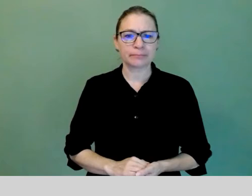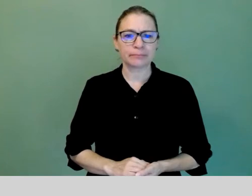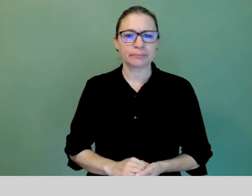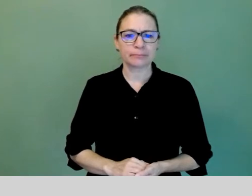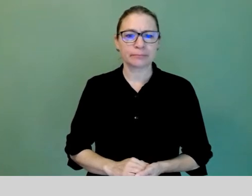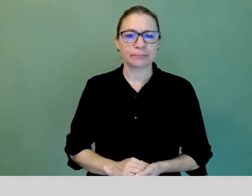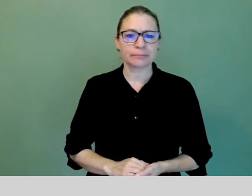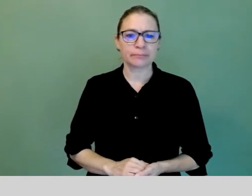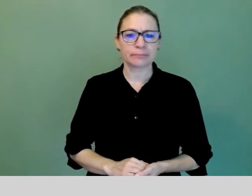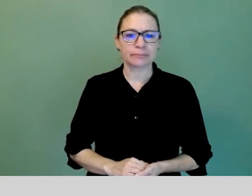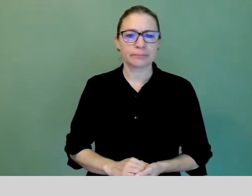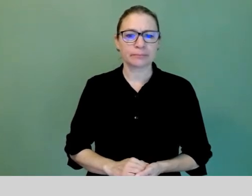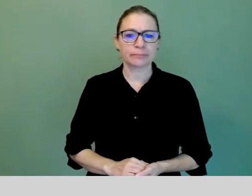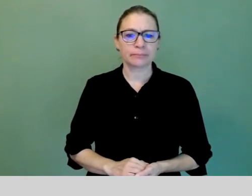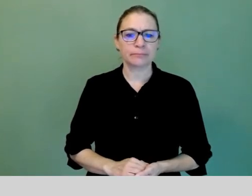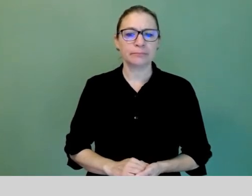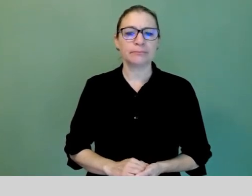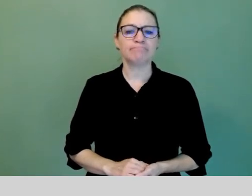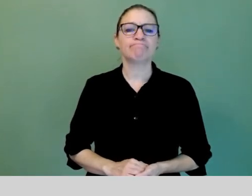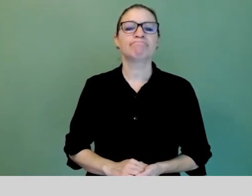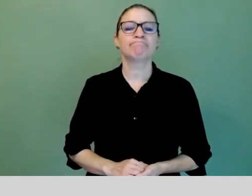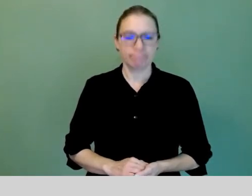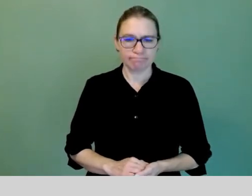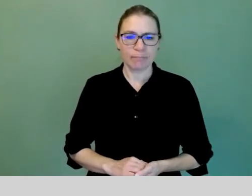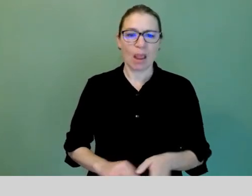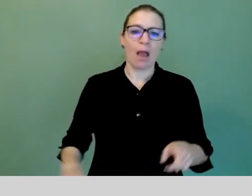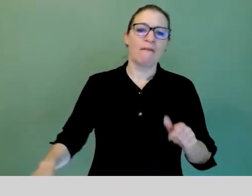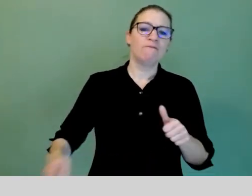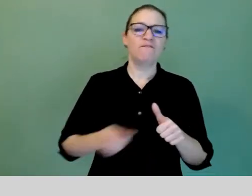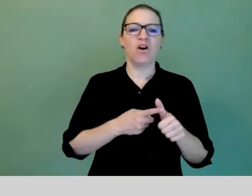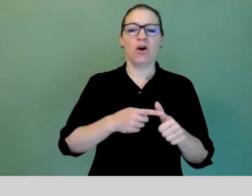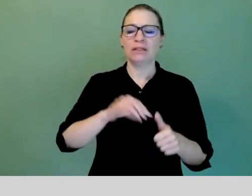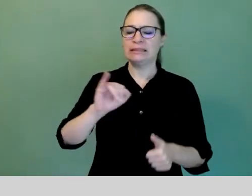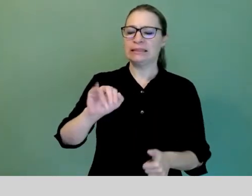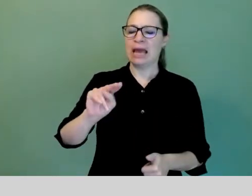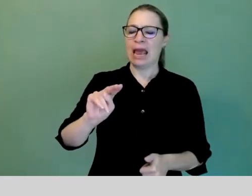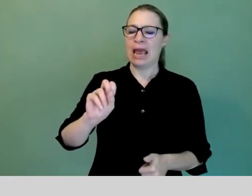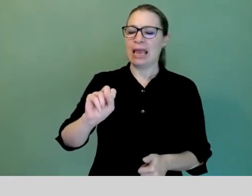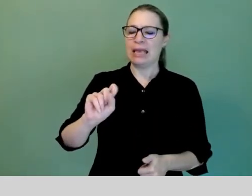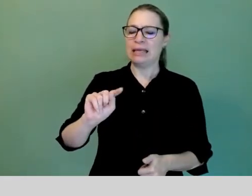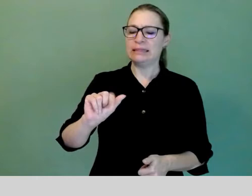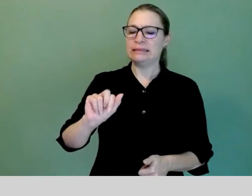So first I instantiate the class to get my math object,